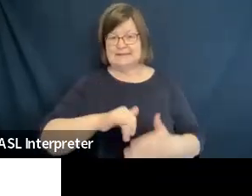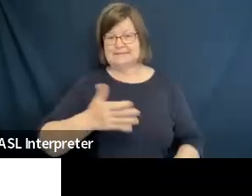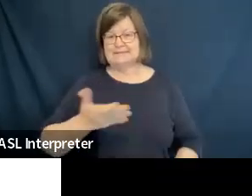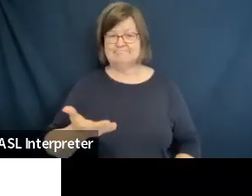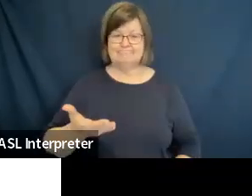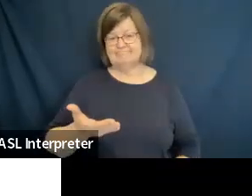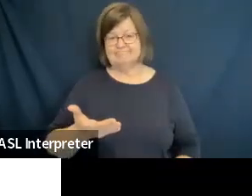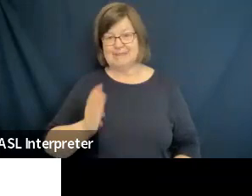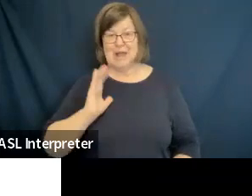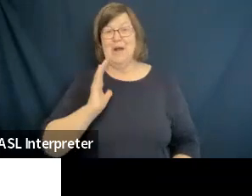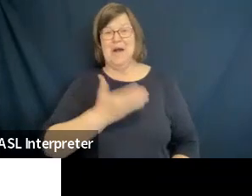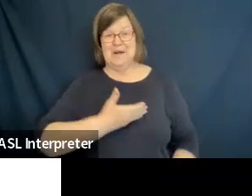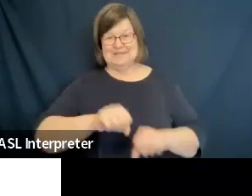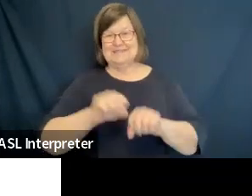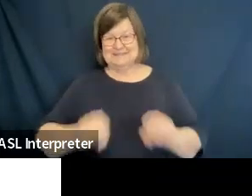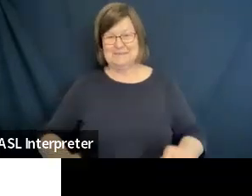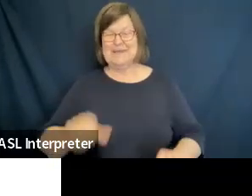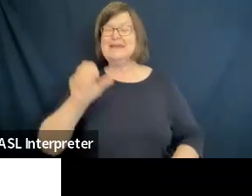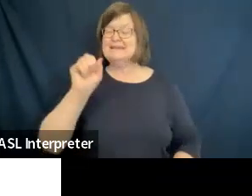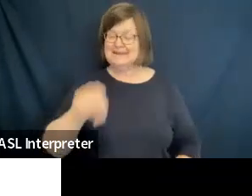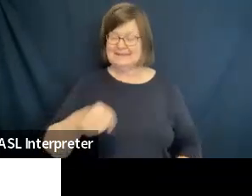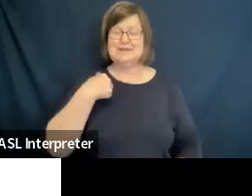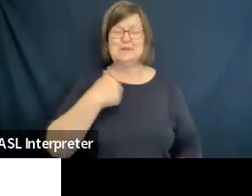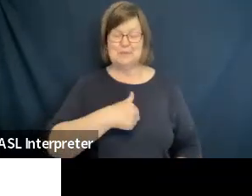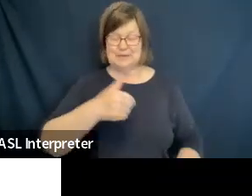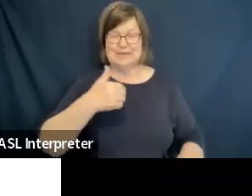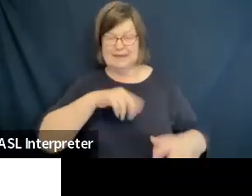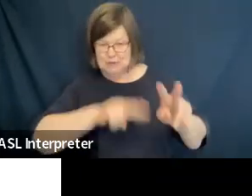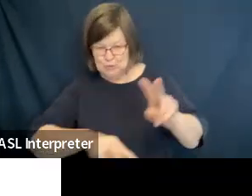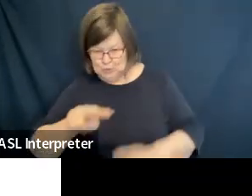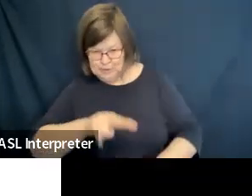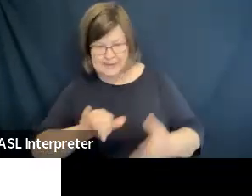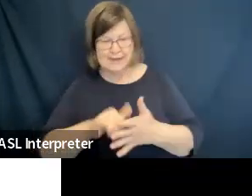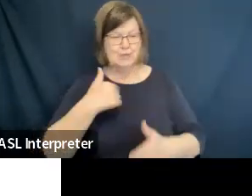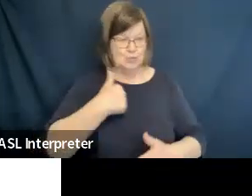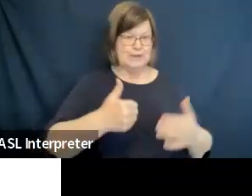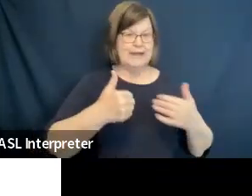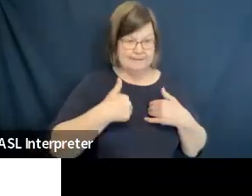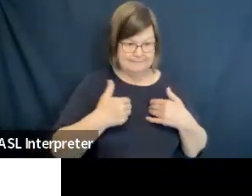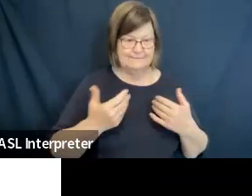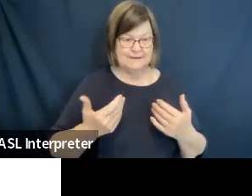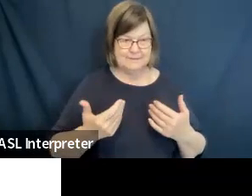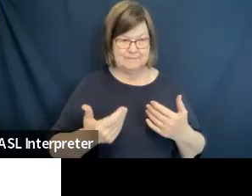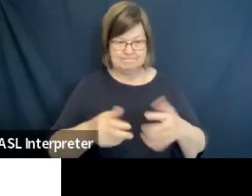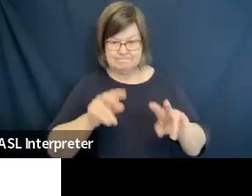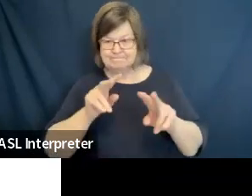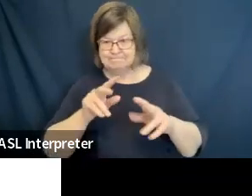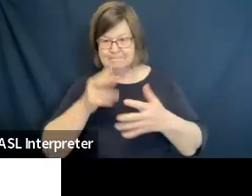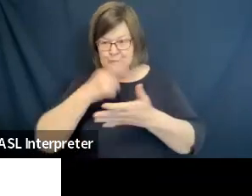this is our system, and, yes, we have looked at this and we have put in the accessibility